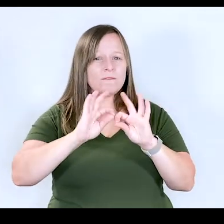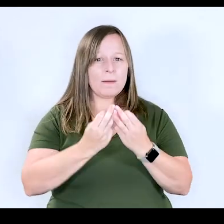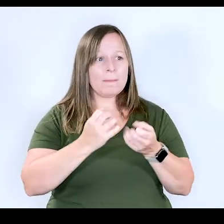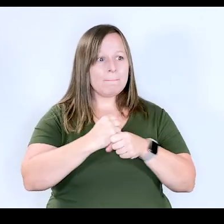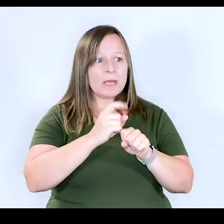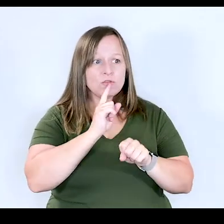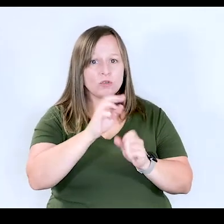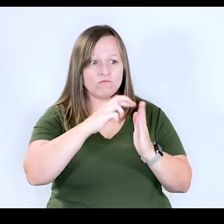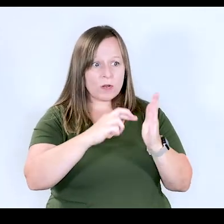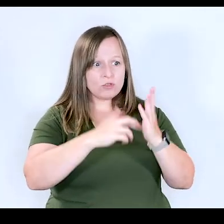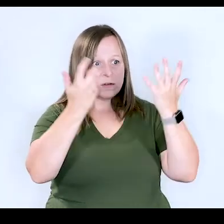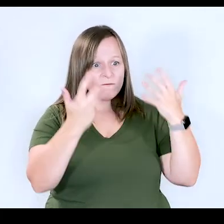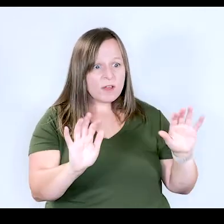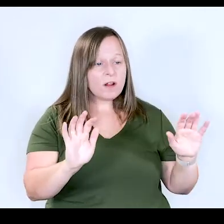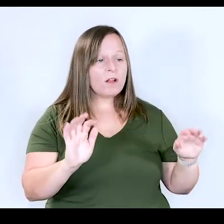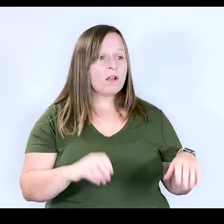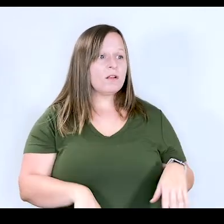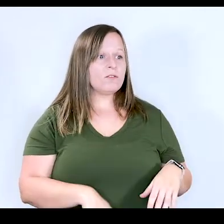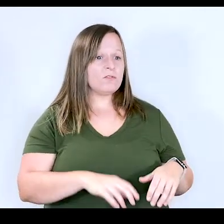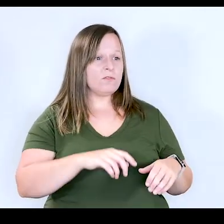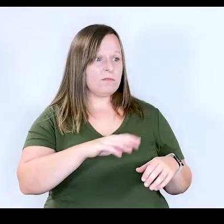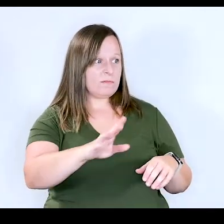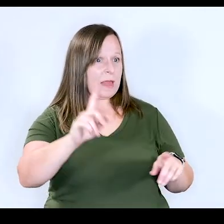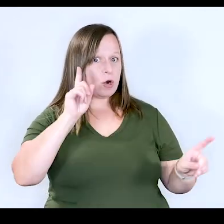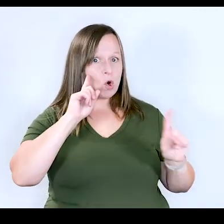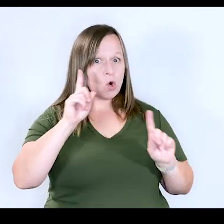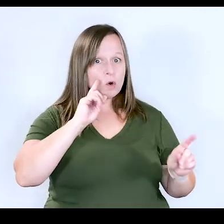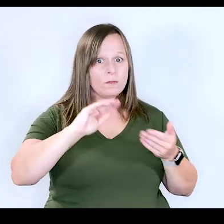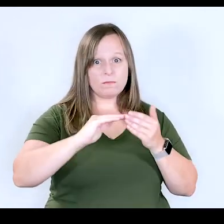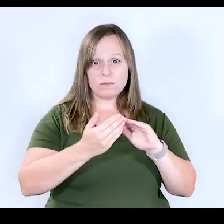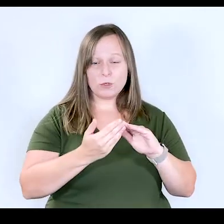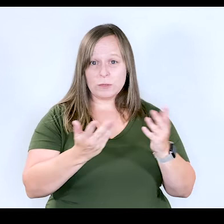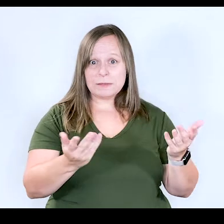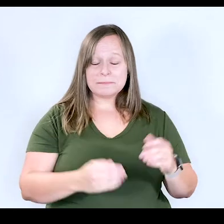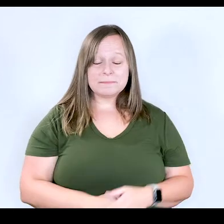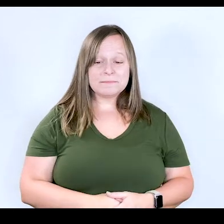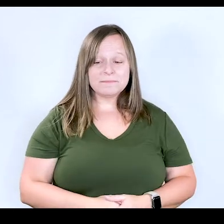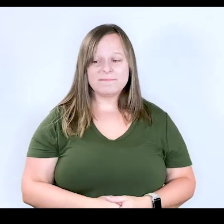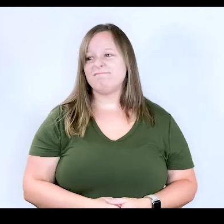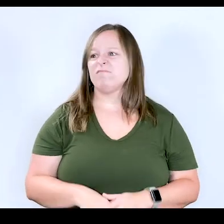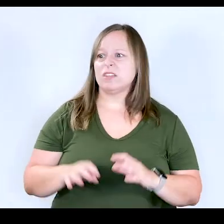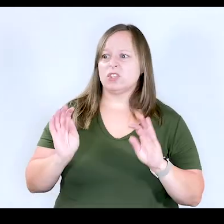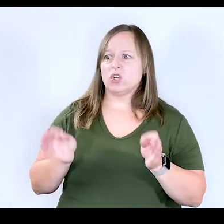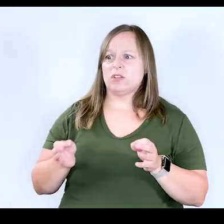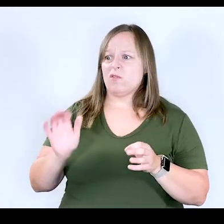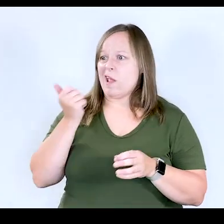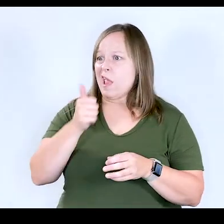to make sure that their communities are heard this voting season. And so certainly, if anyone